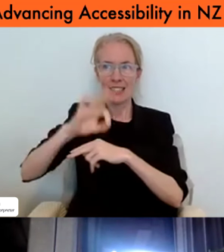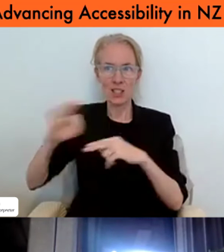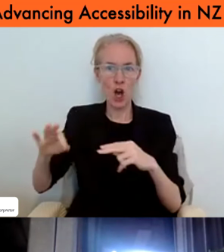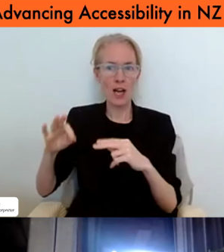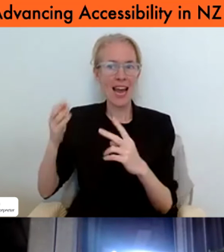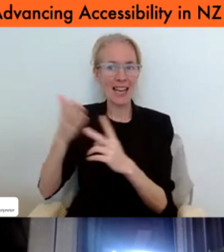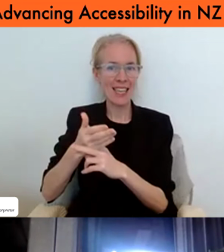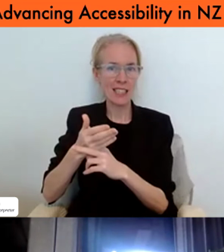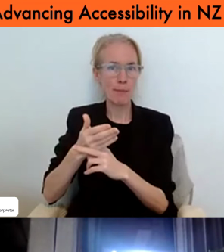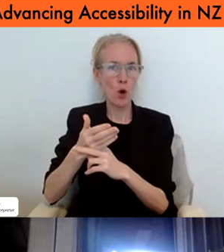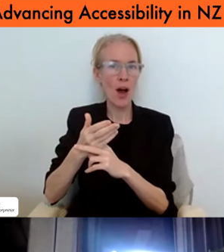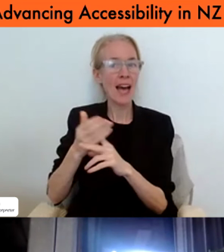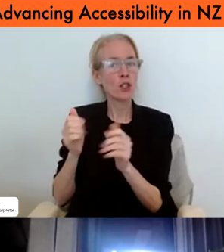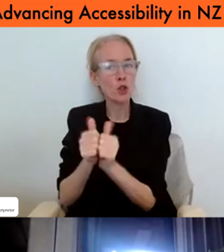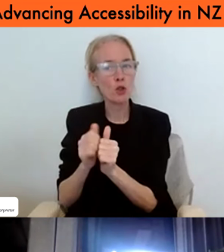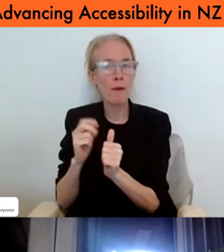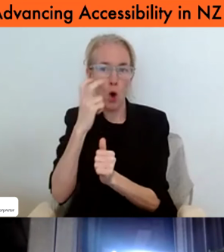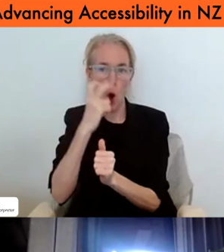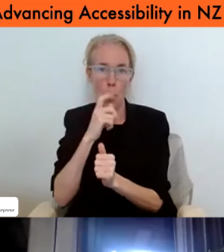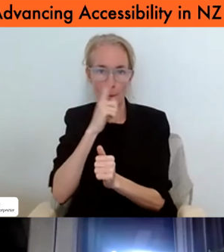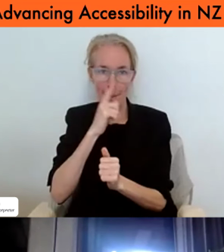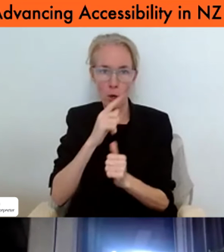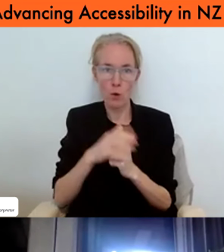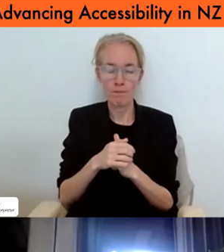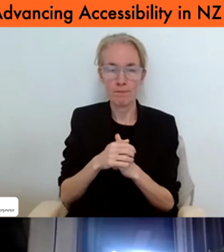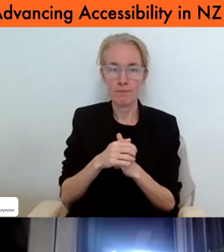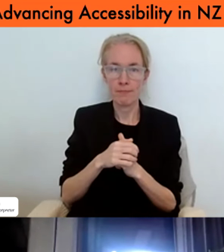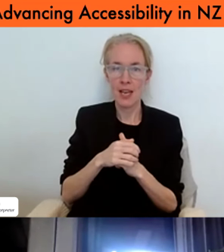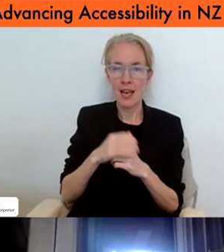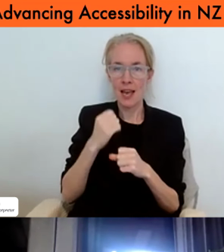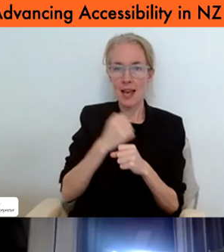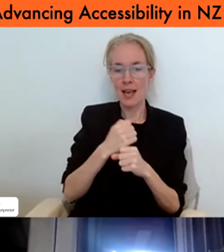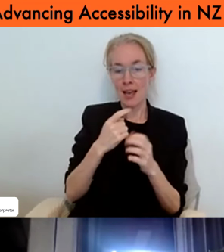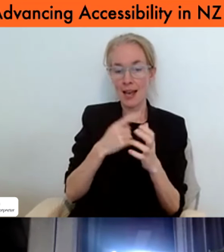In my space, Mike, we're looking at working with a couple